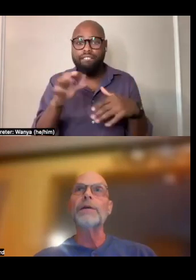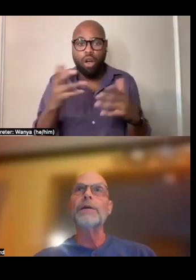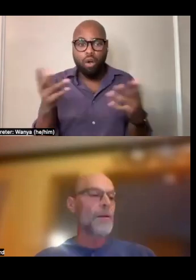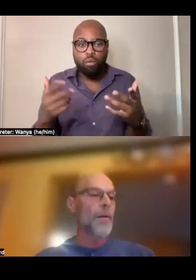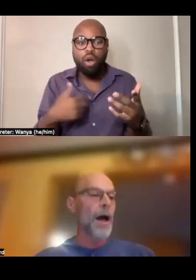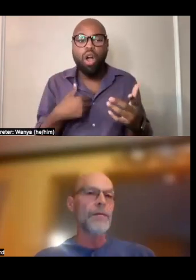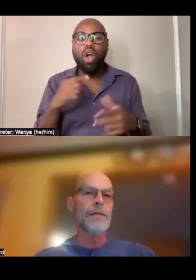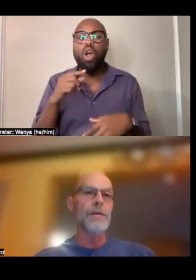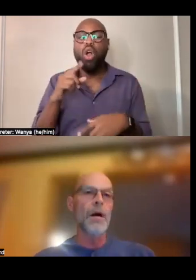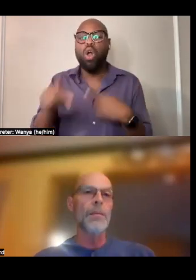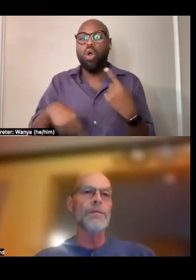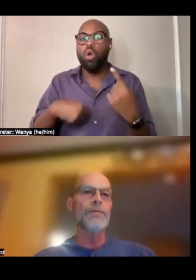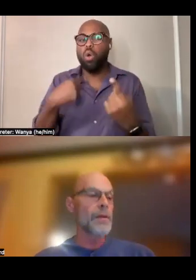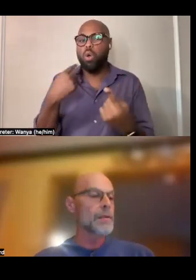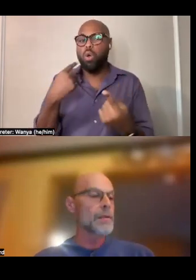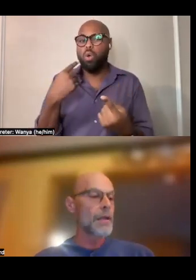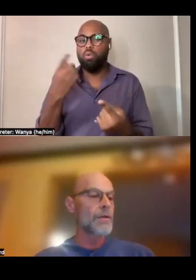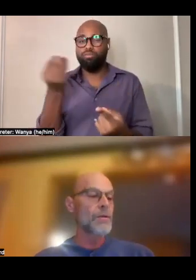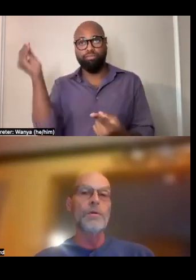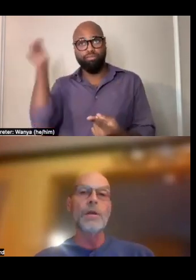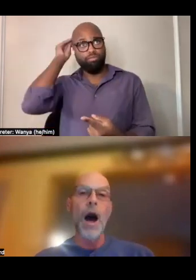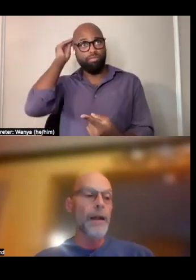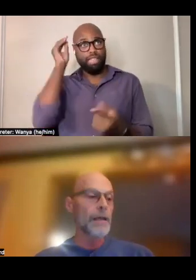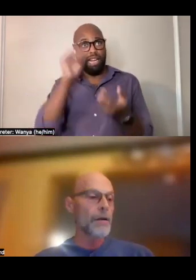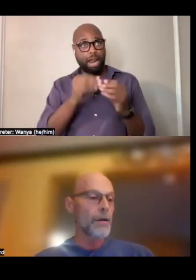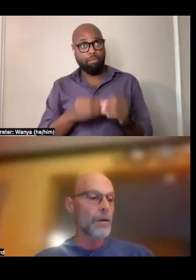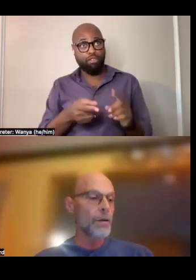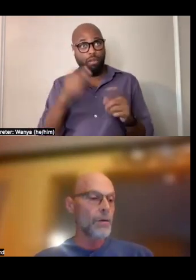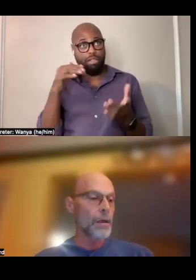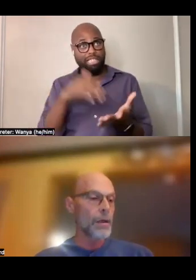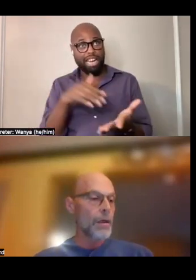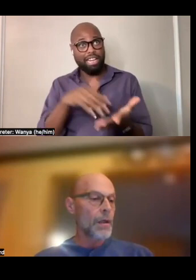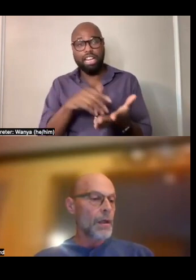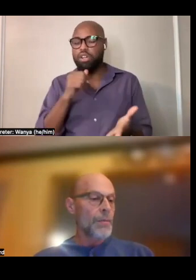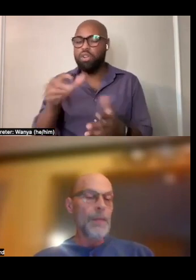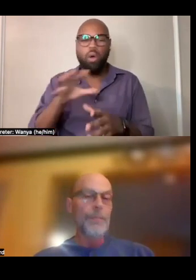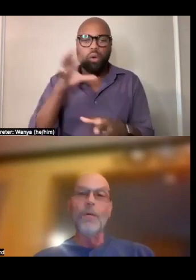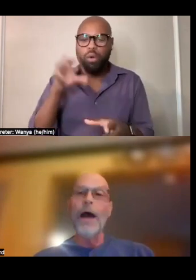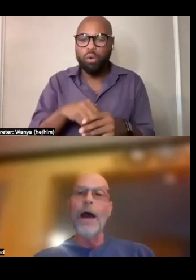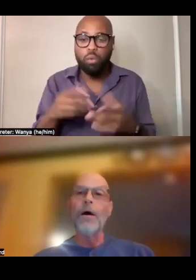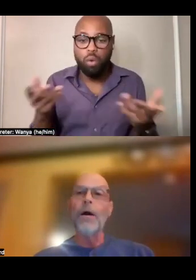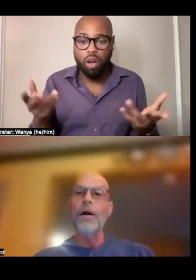need to keep in mind these numbers from this study do not include people that are